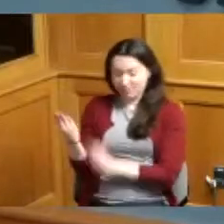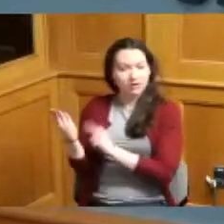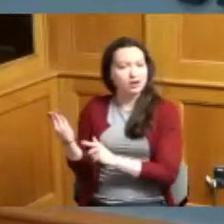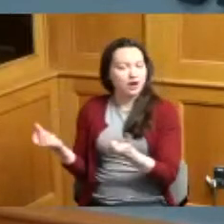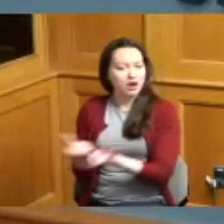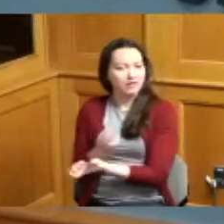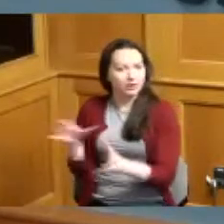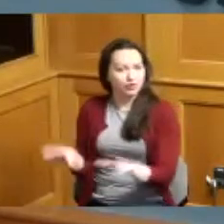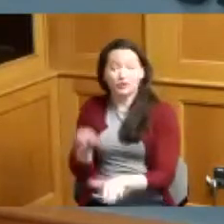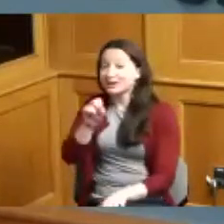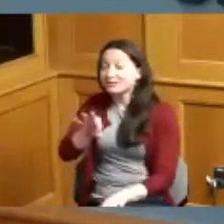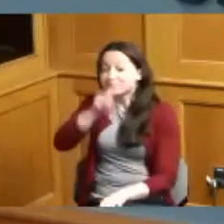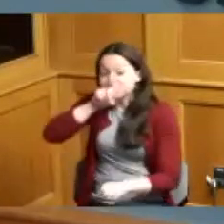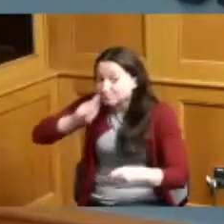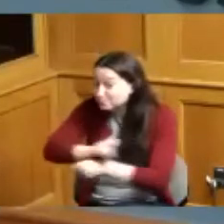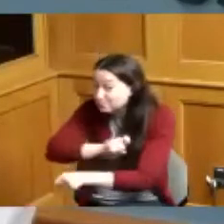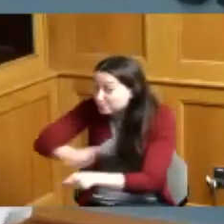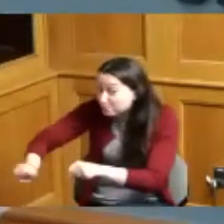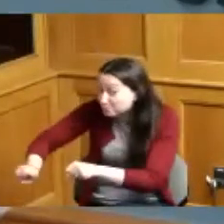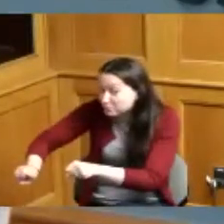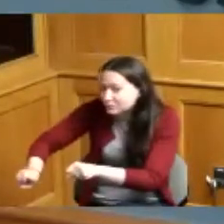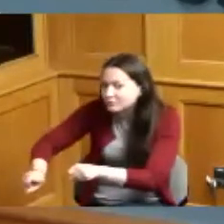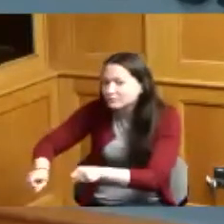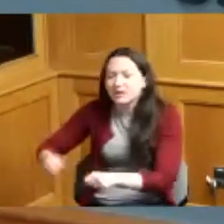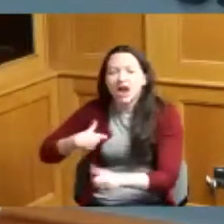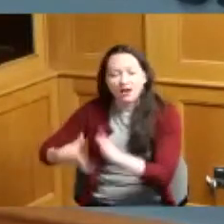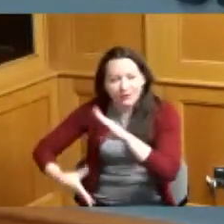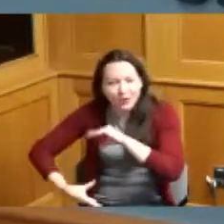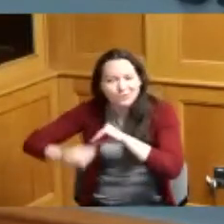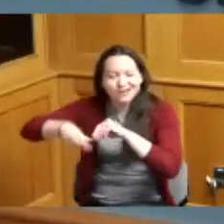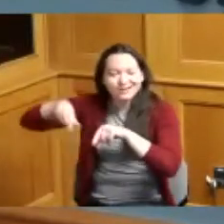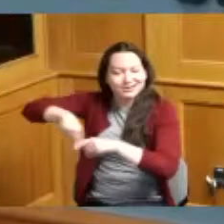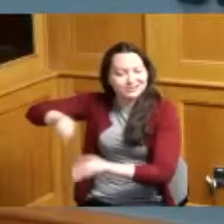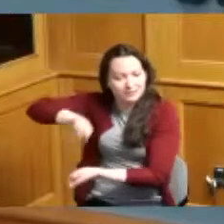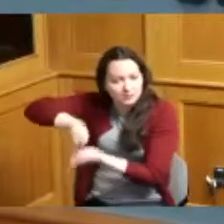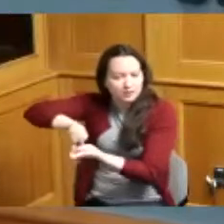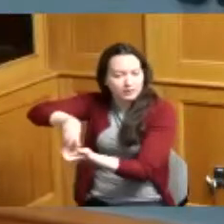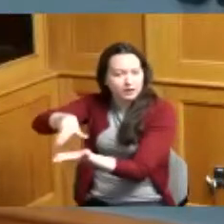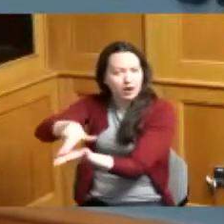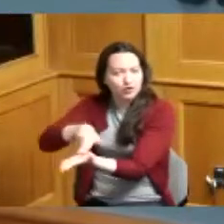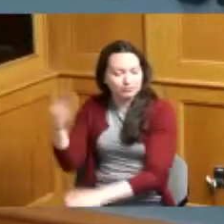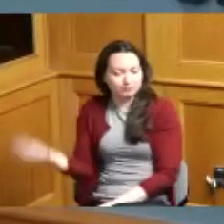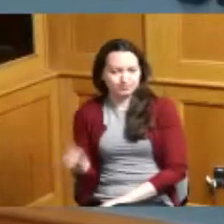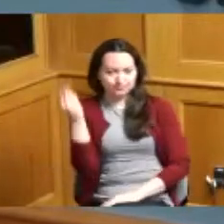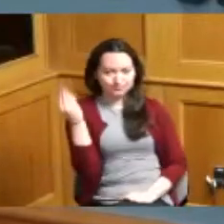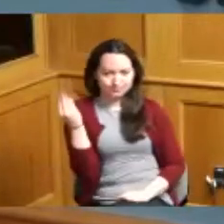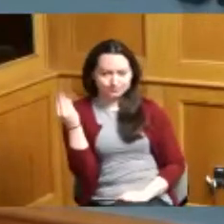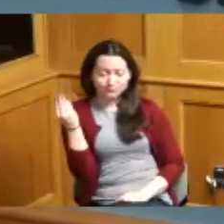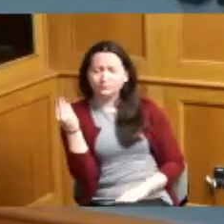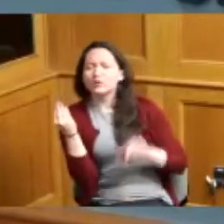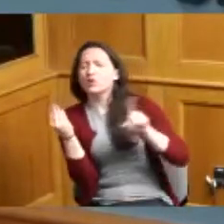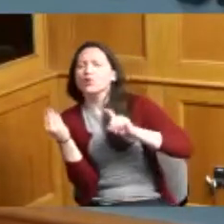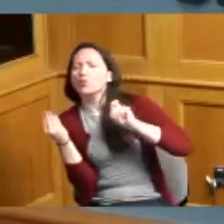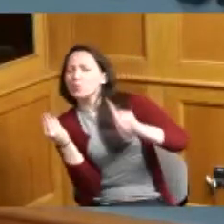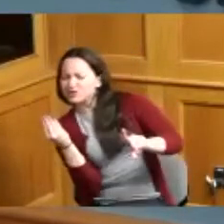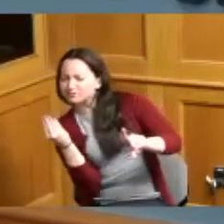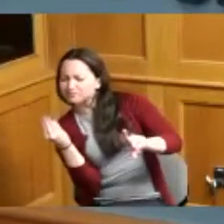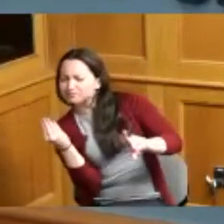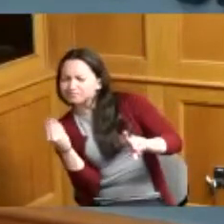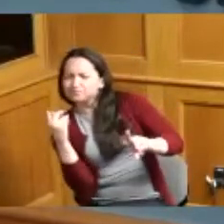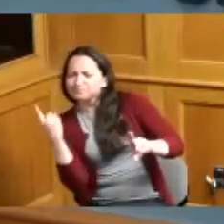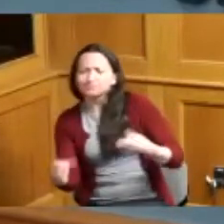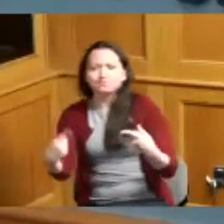if it's real is amendment to this contract my question to you as we talk about putting grass